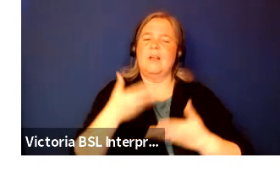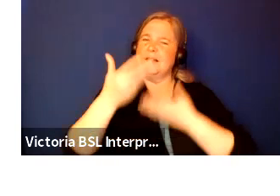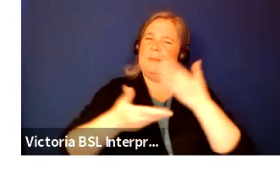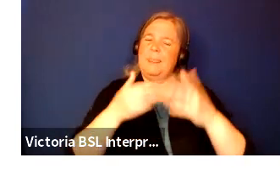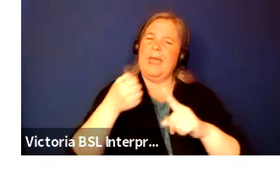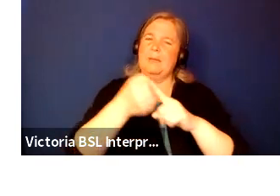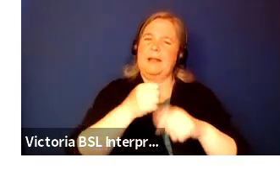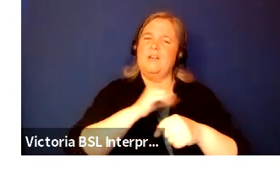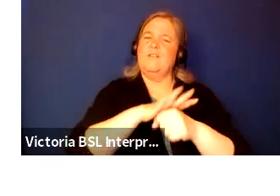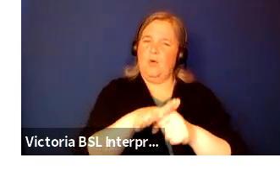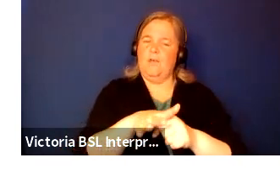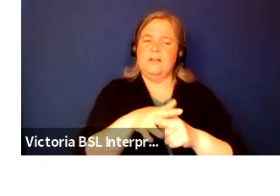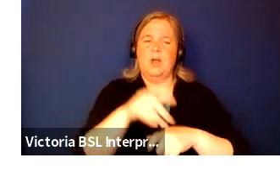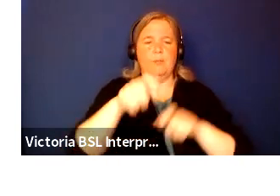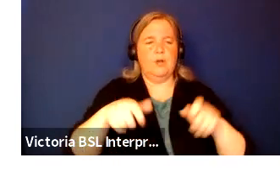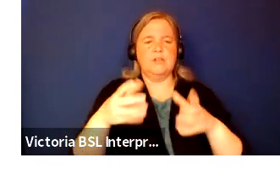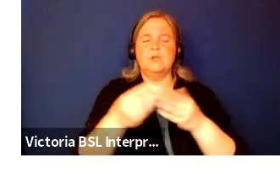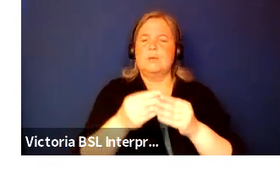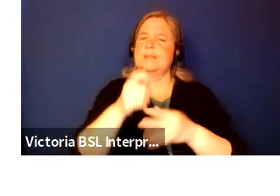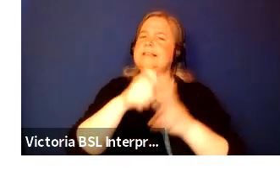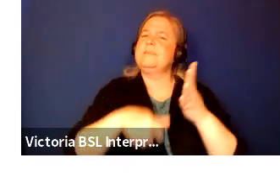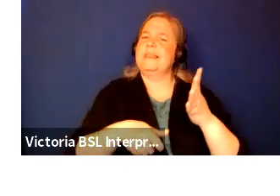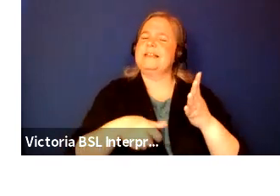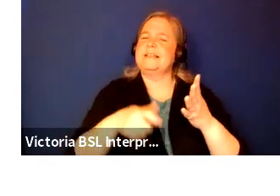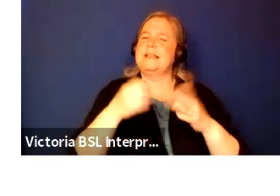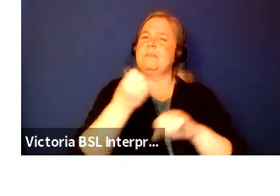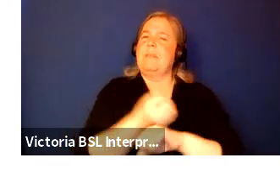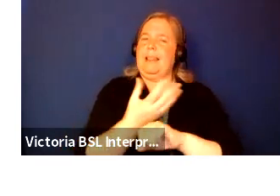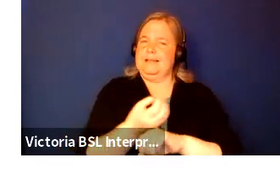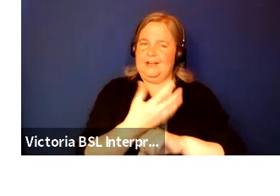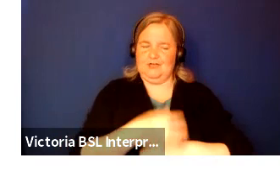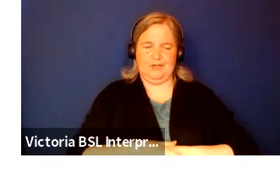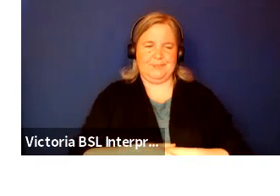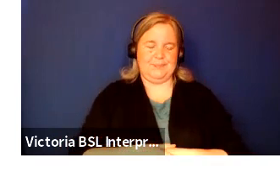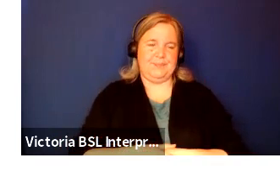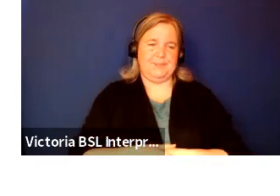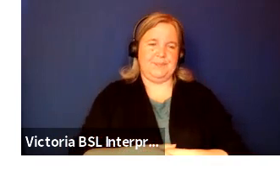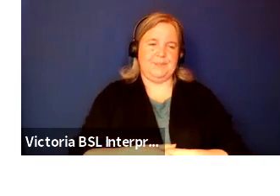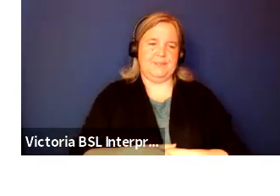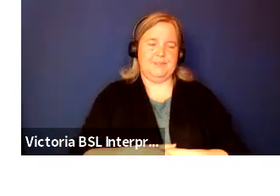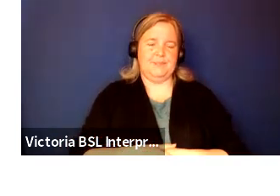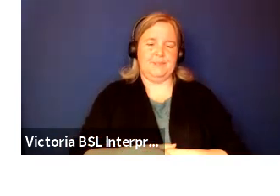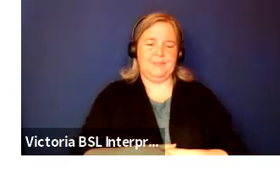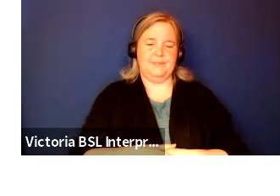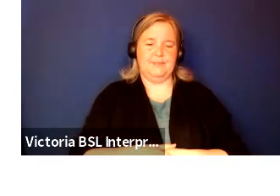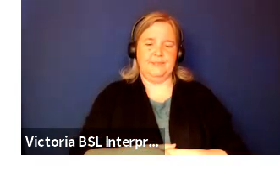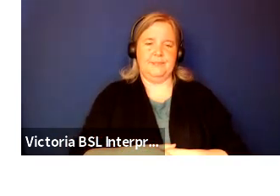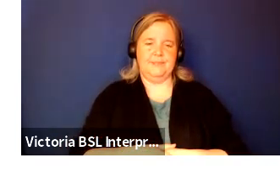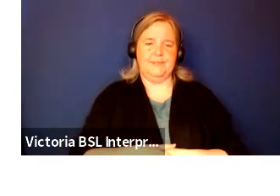on person with disabilities in Bangladesh.